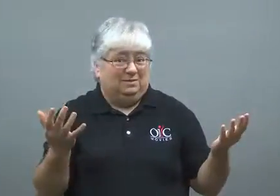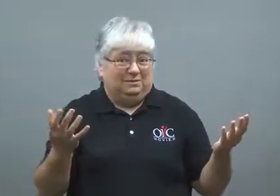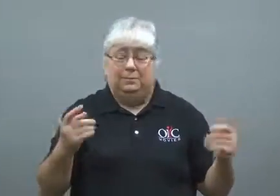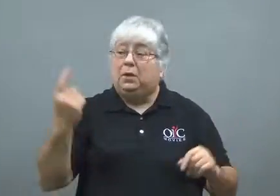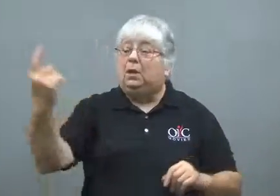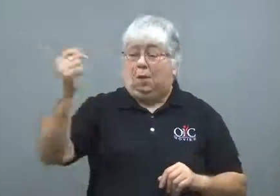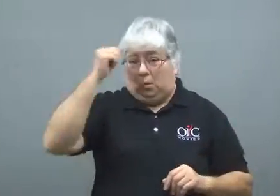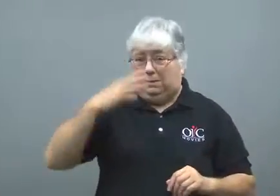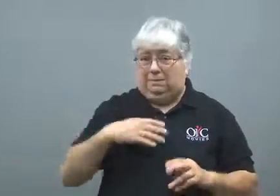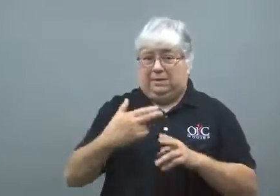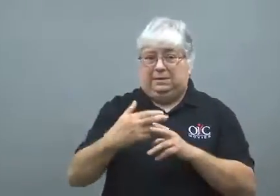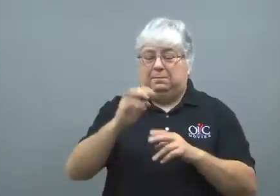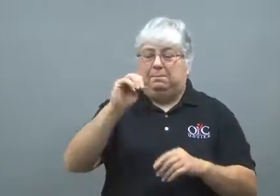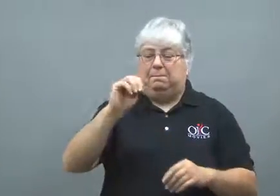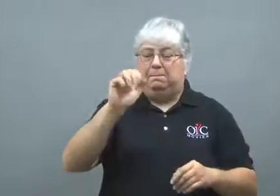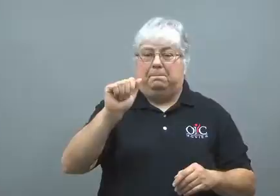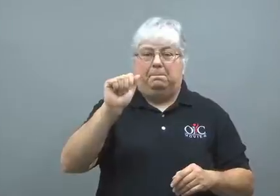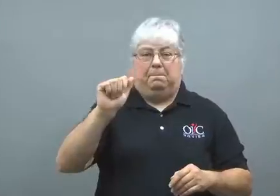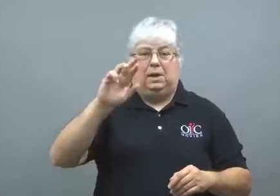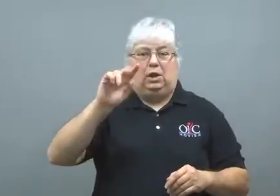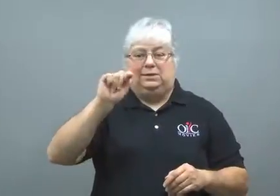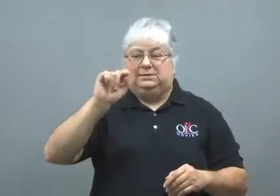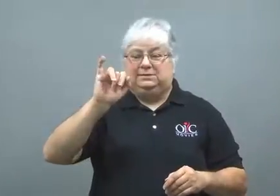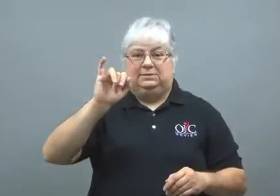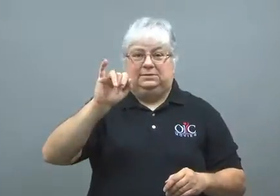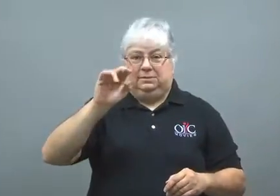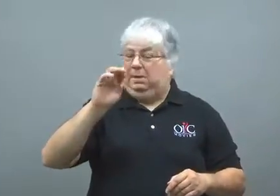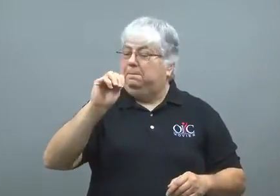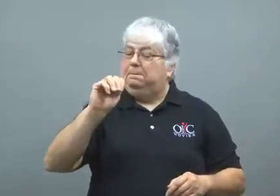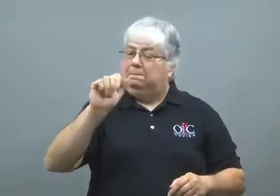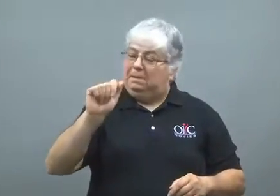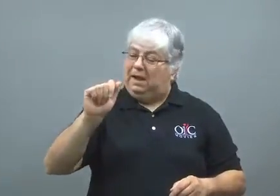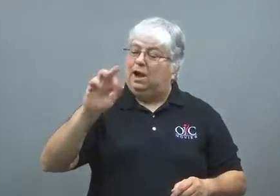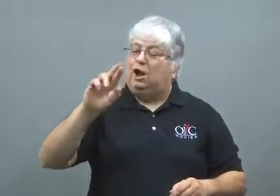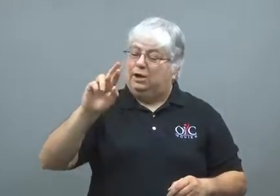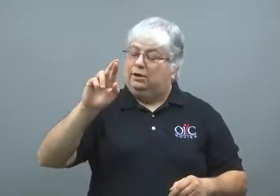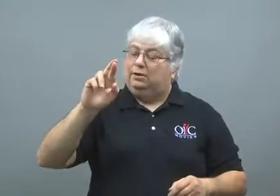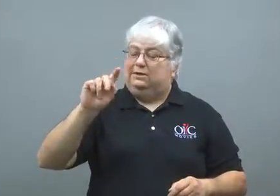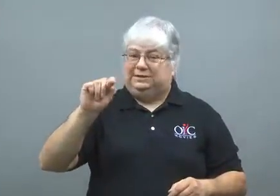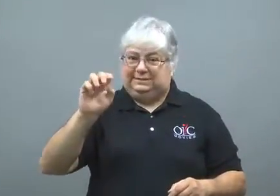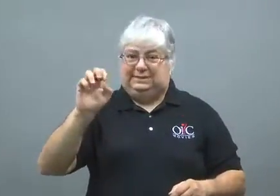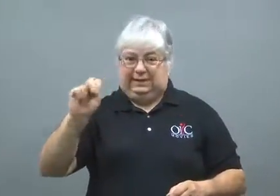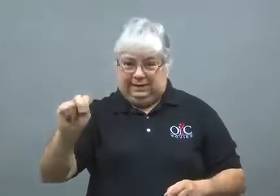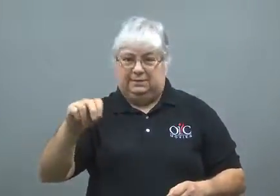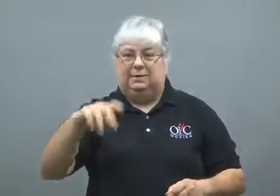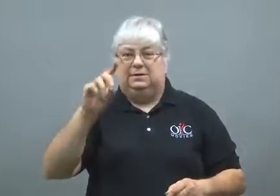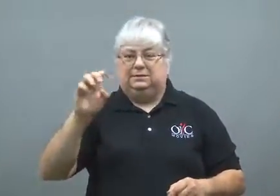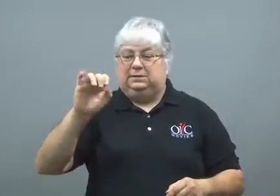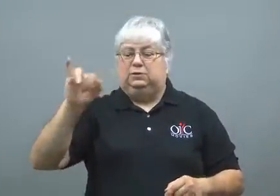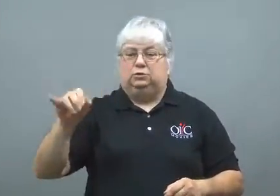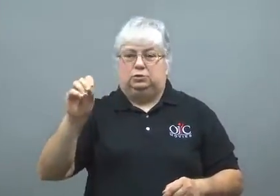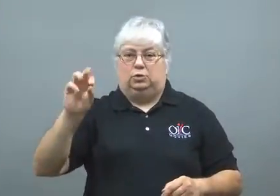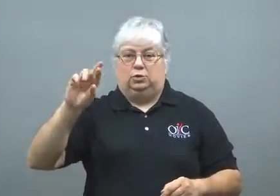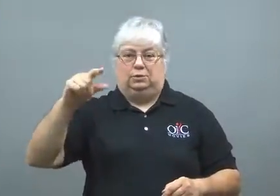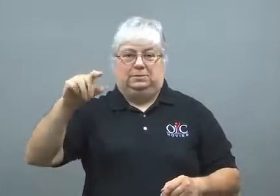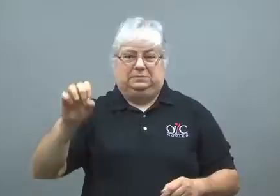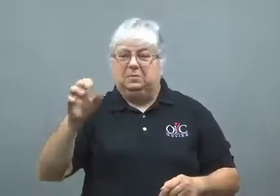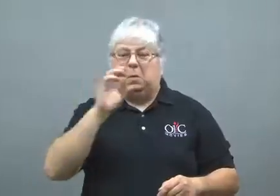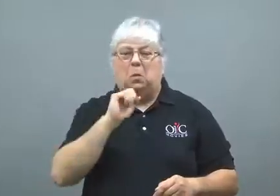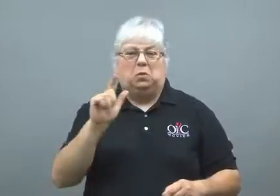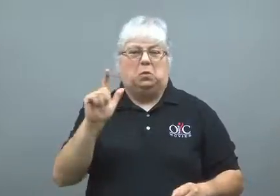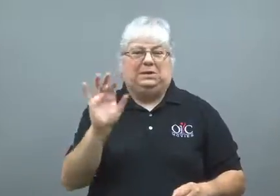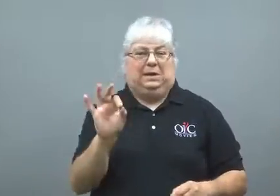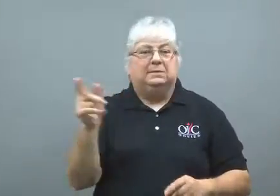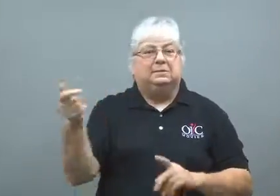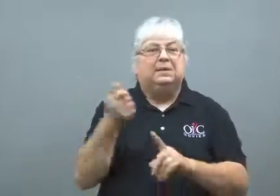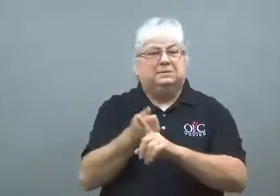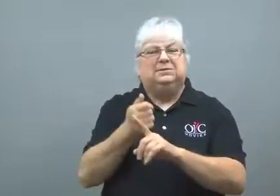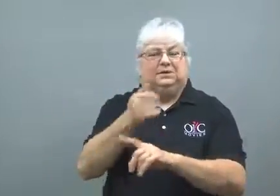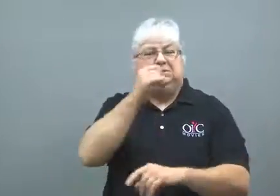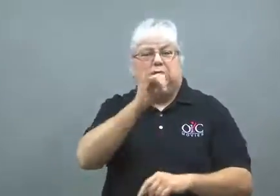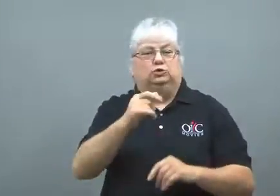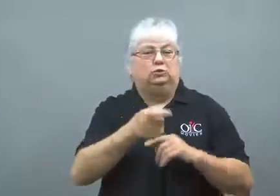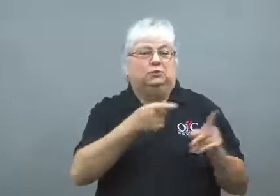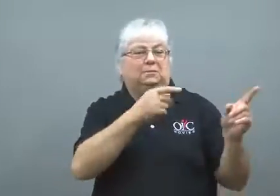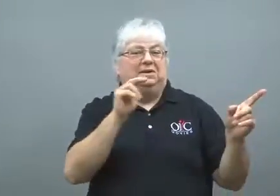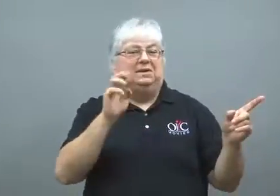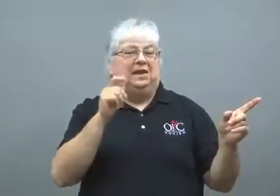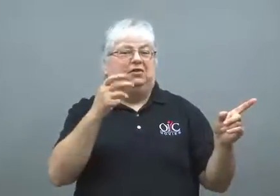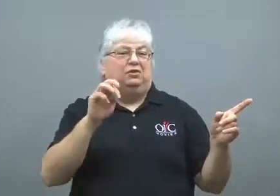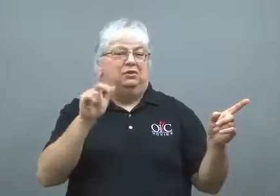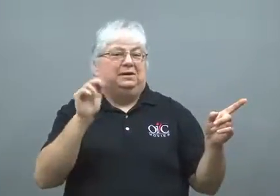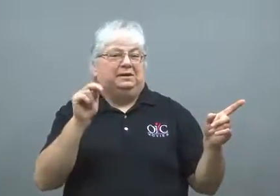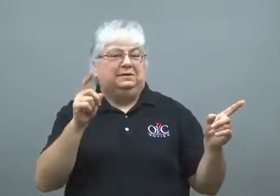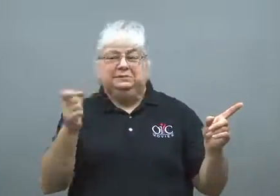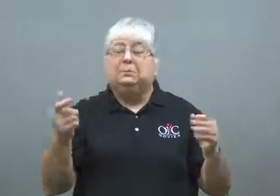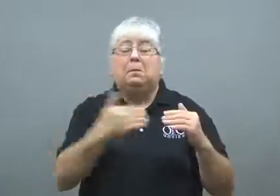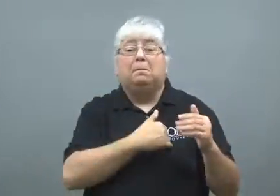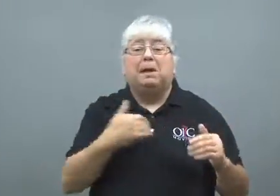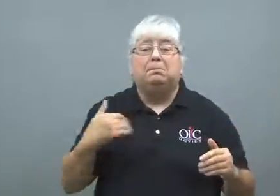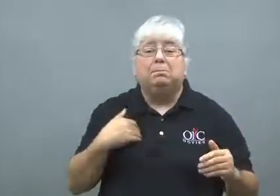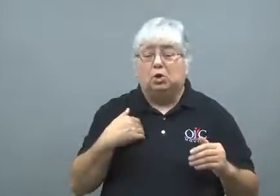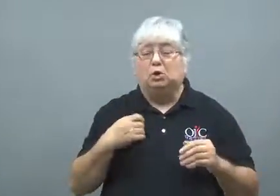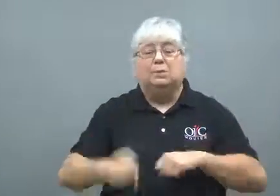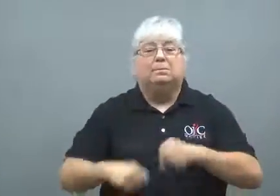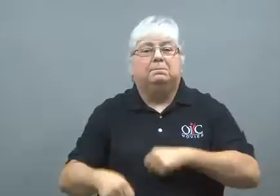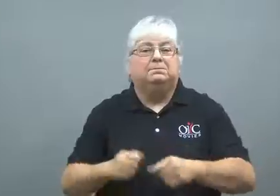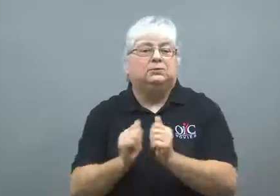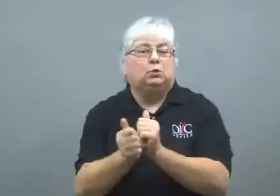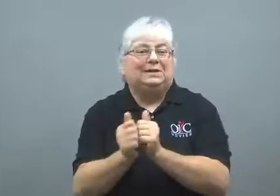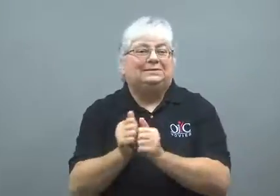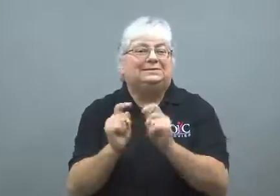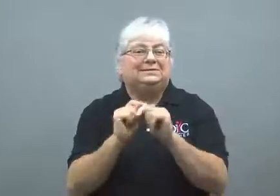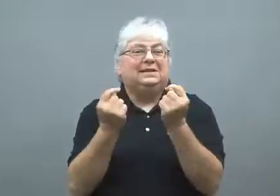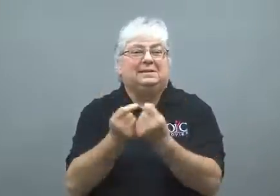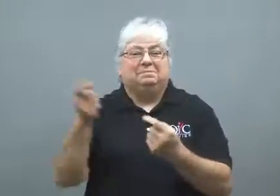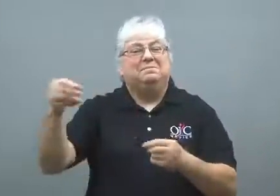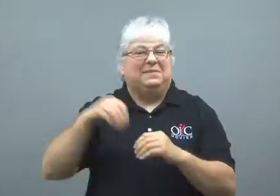Maarten De Jorge, 29 is Dutch, from the Netherlands.